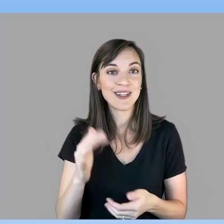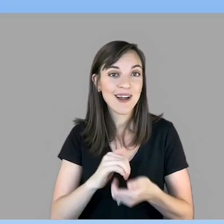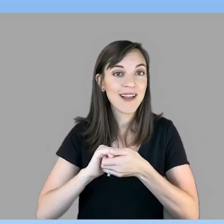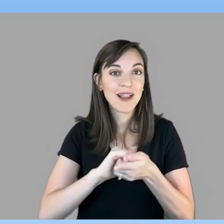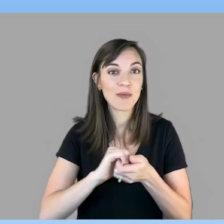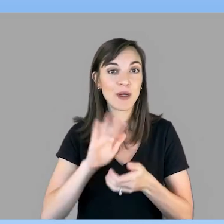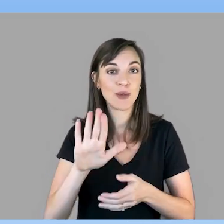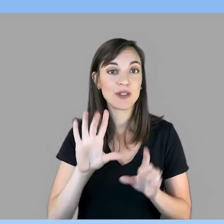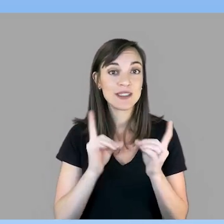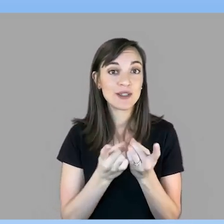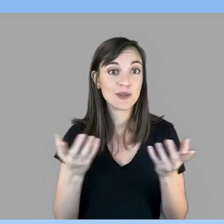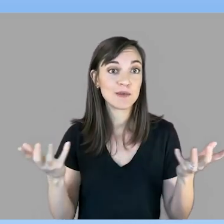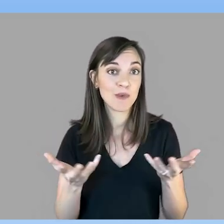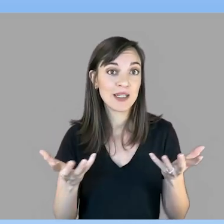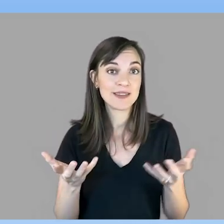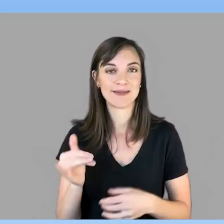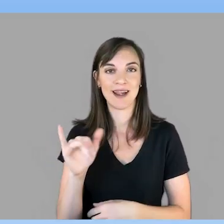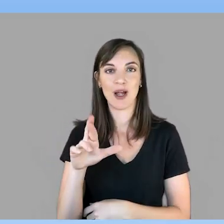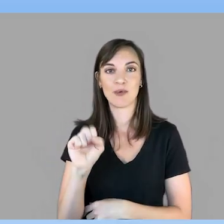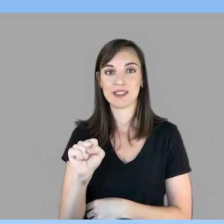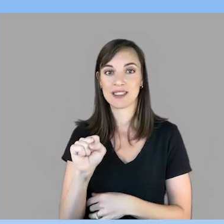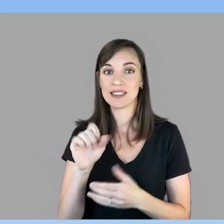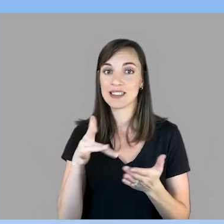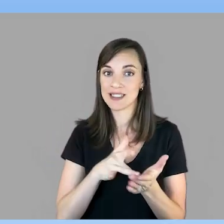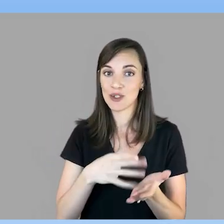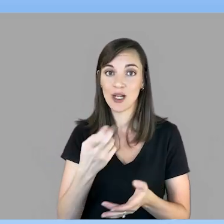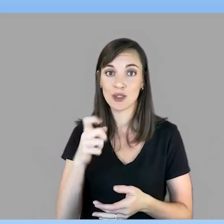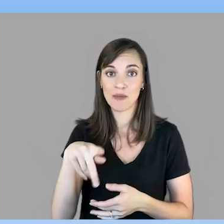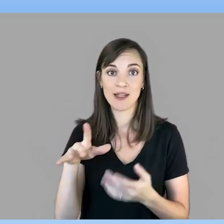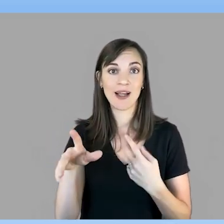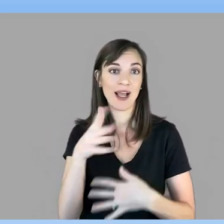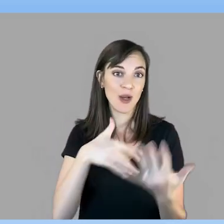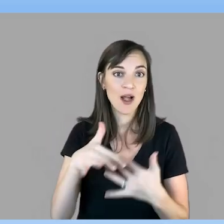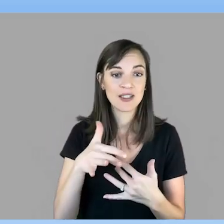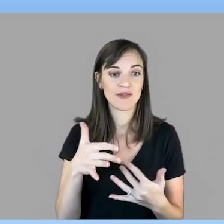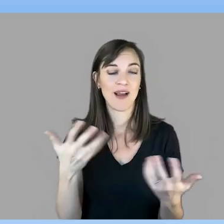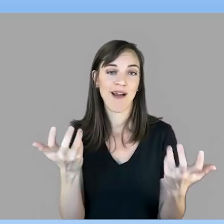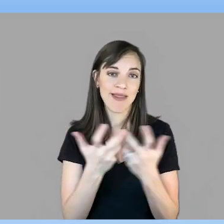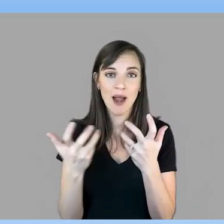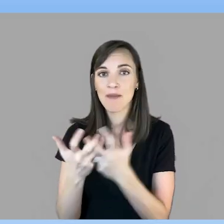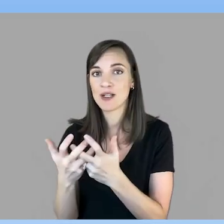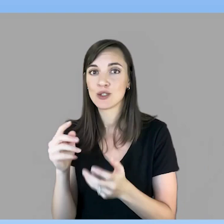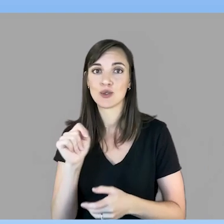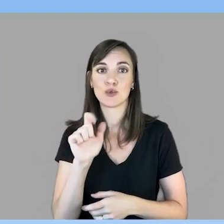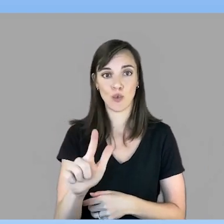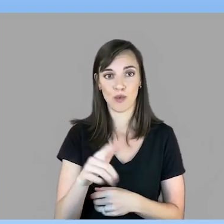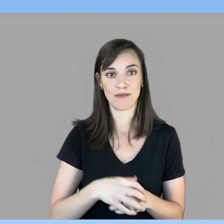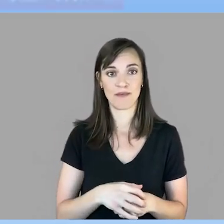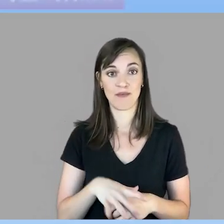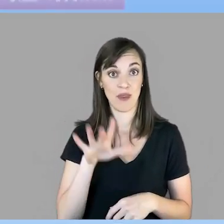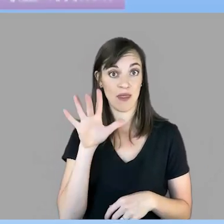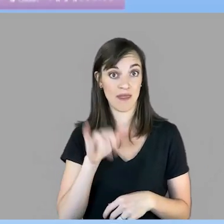to visit the Iris Center HLP interactive alignment tool…